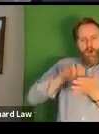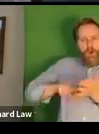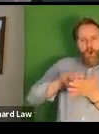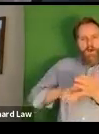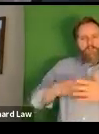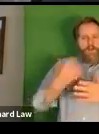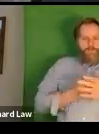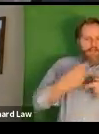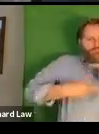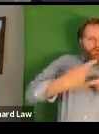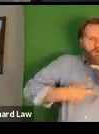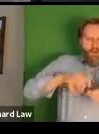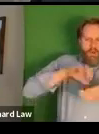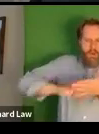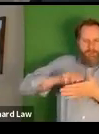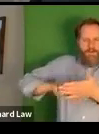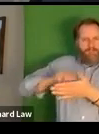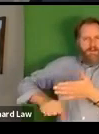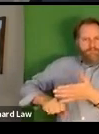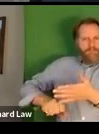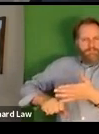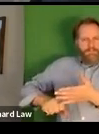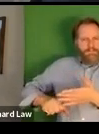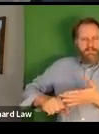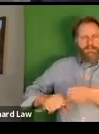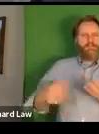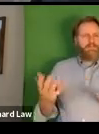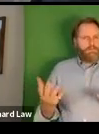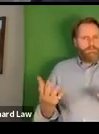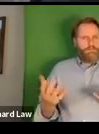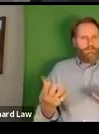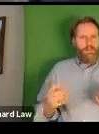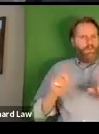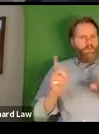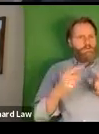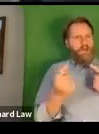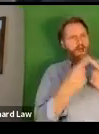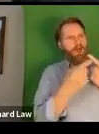in seeking similar compensation from other government departments so Mark I